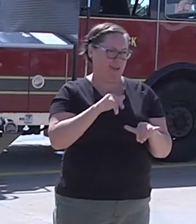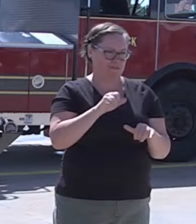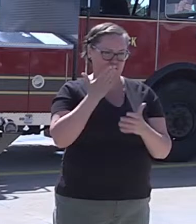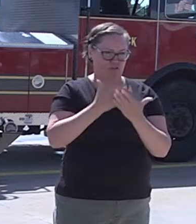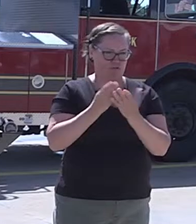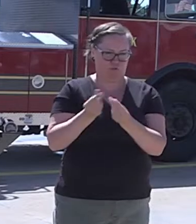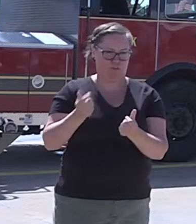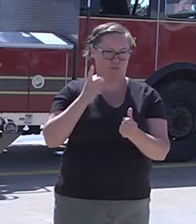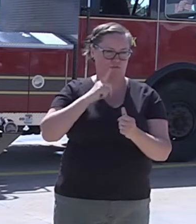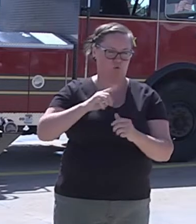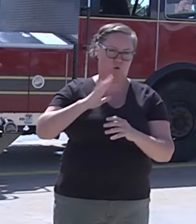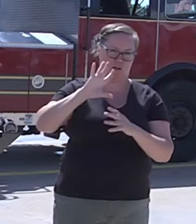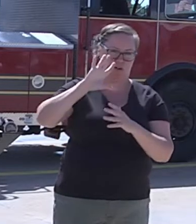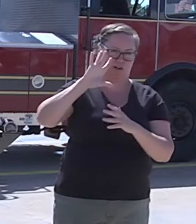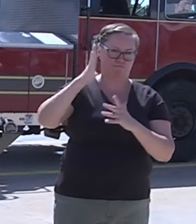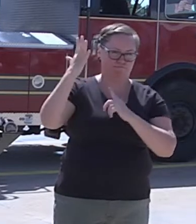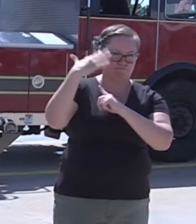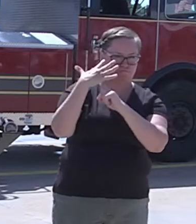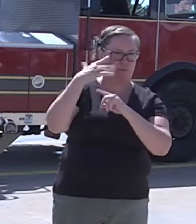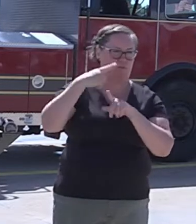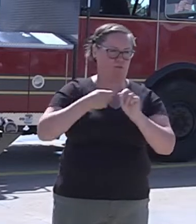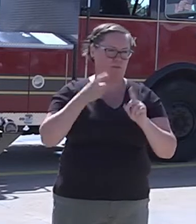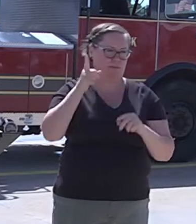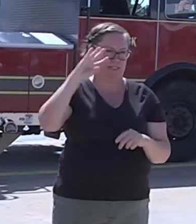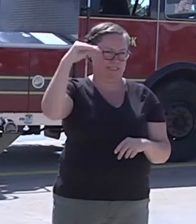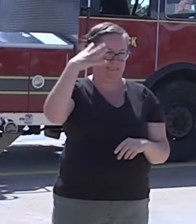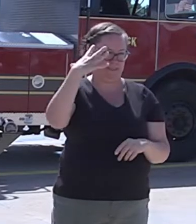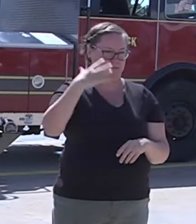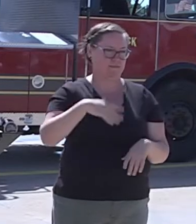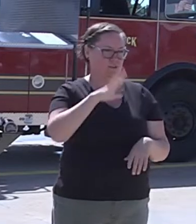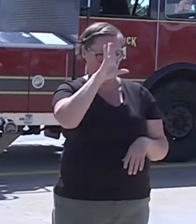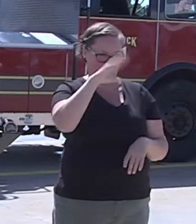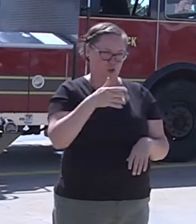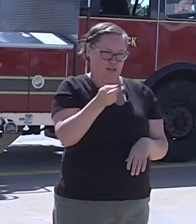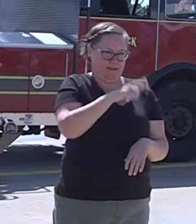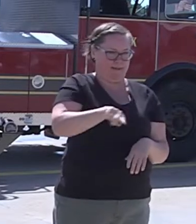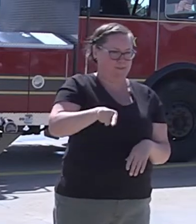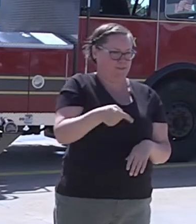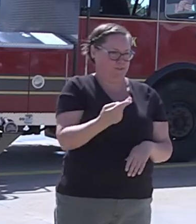we know that many people will be spending time outside next Thursday for the 4th of